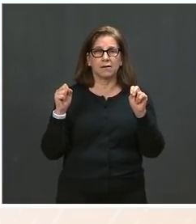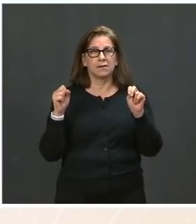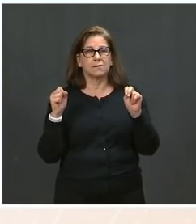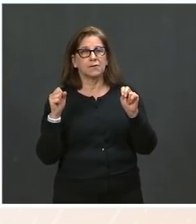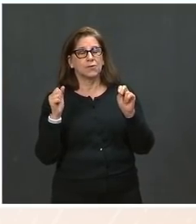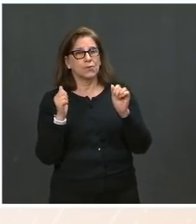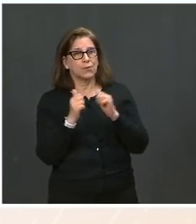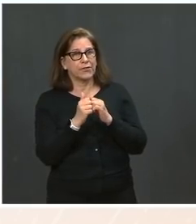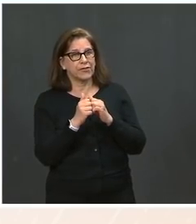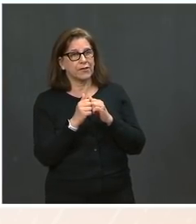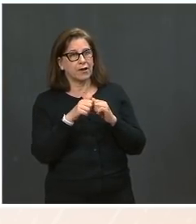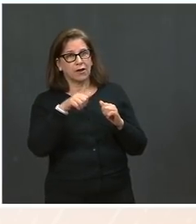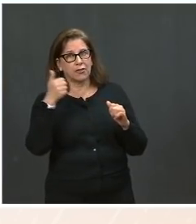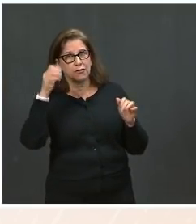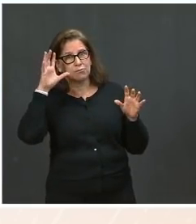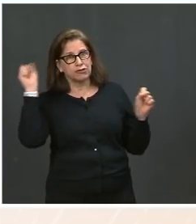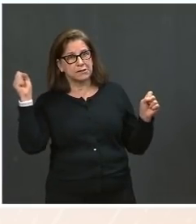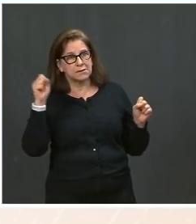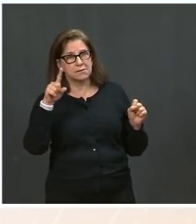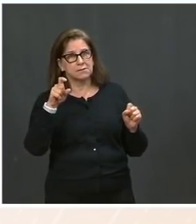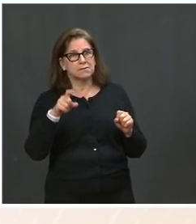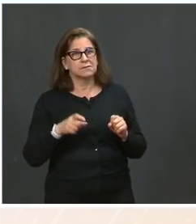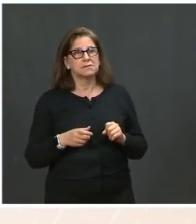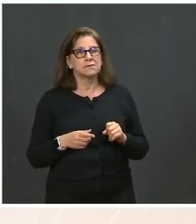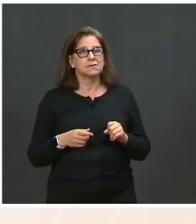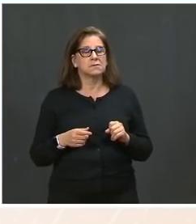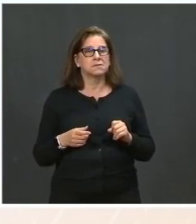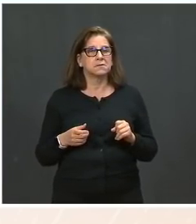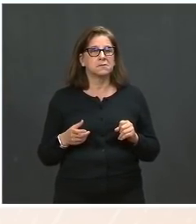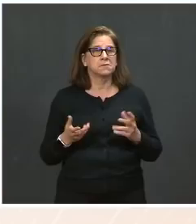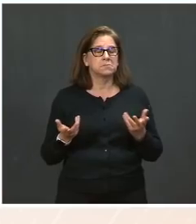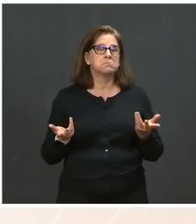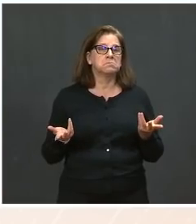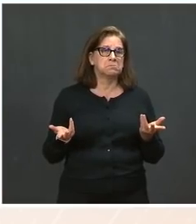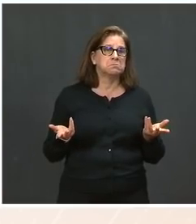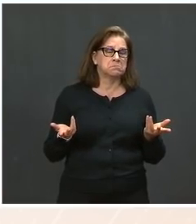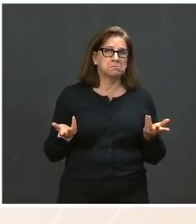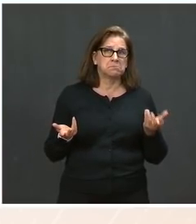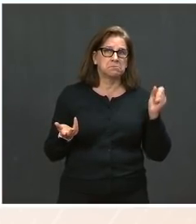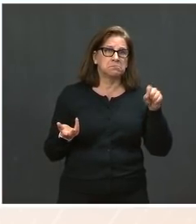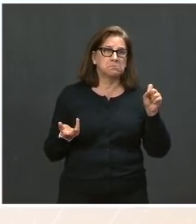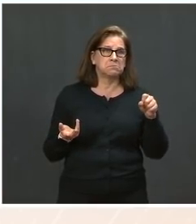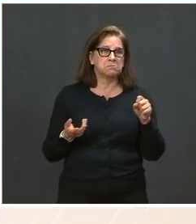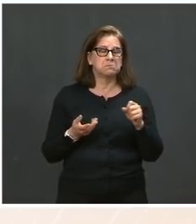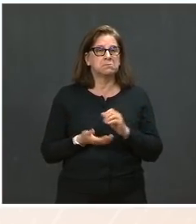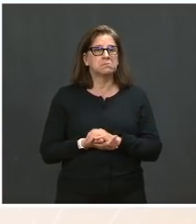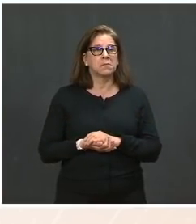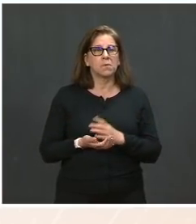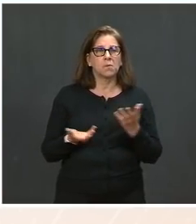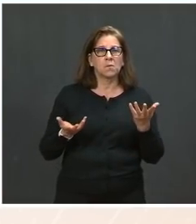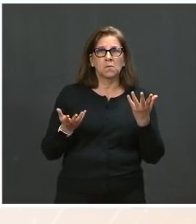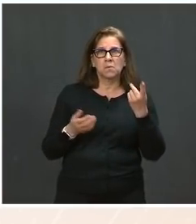former President he's most frequently in touch with. The Press: Are we talking a few times a week? Are we talking a month?